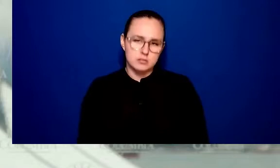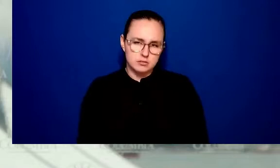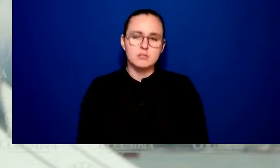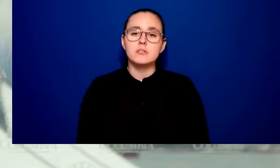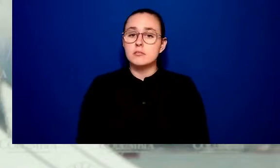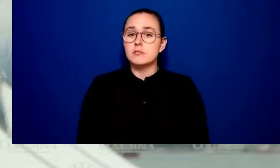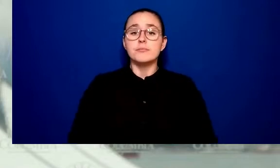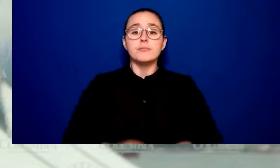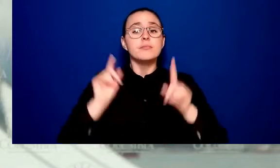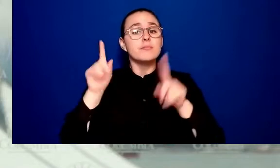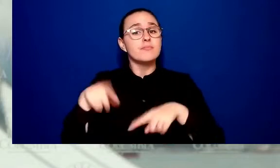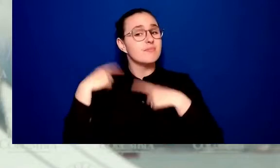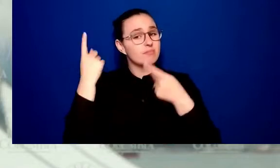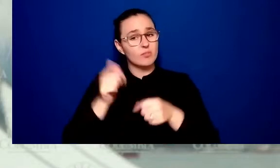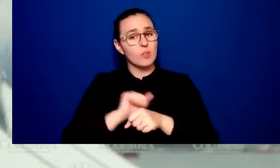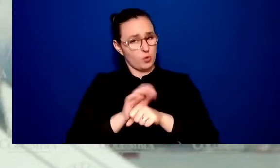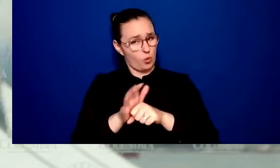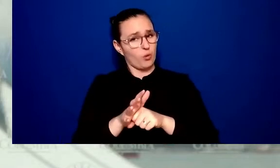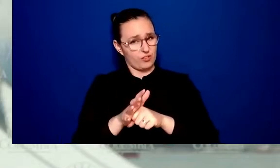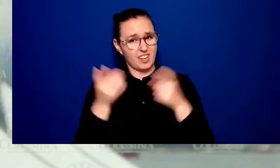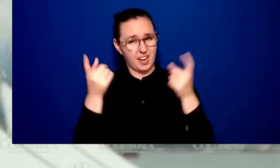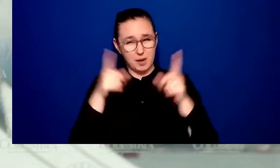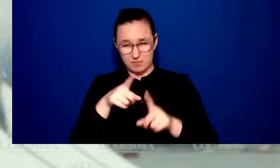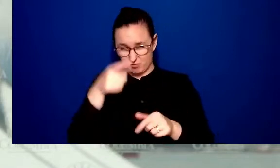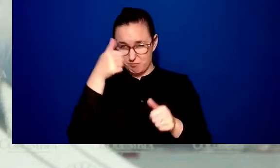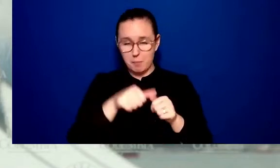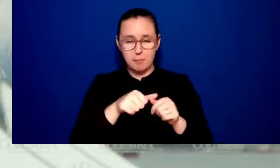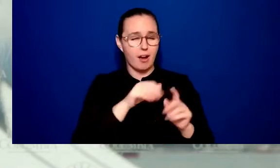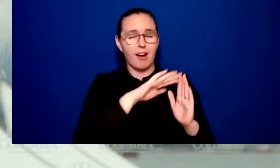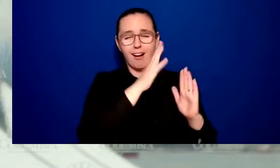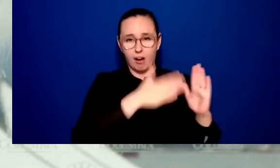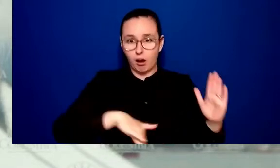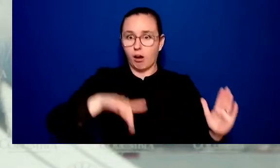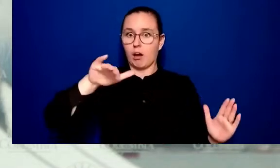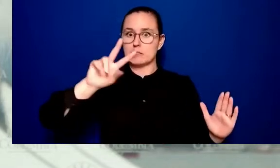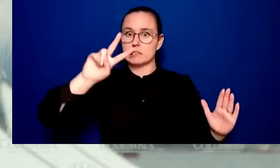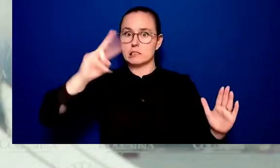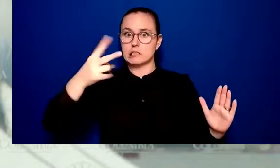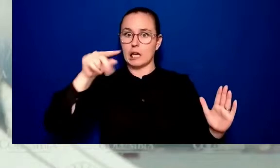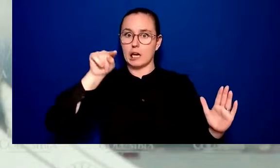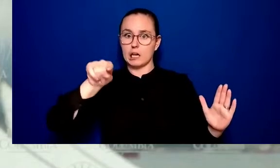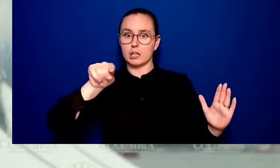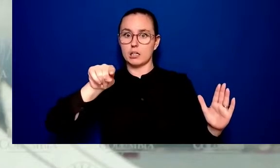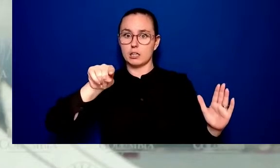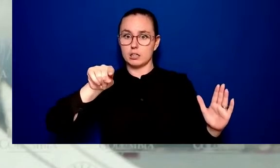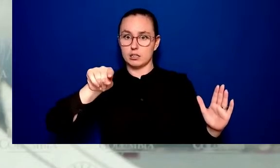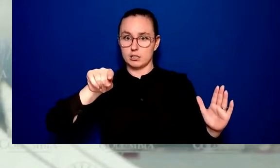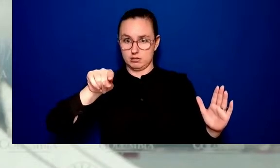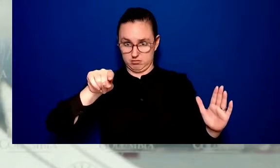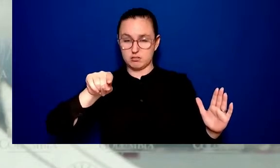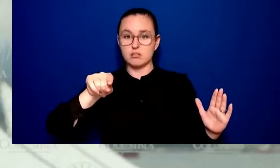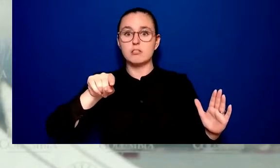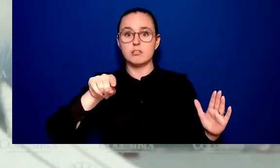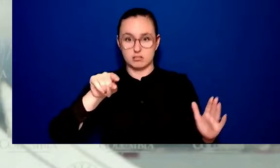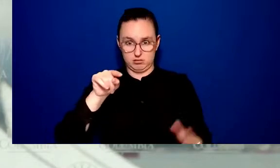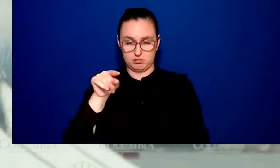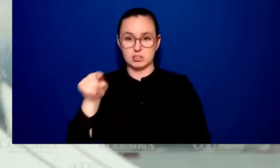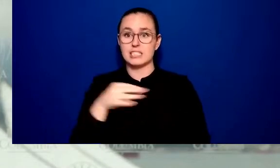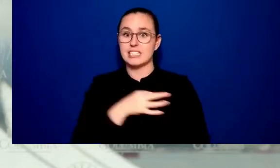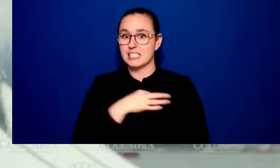care homes. I think the little mountain care home I believe it was around 90 care staff from